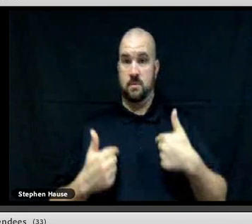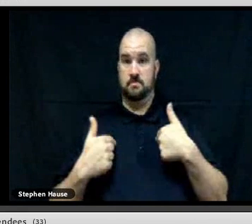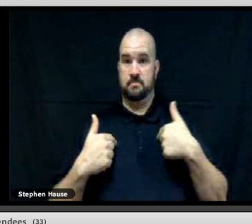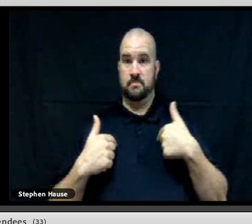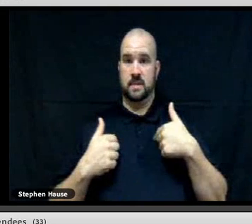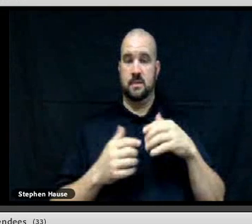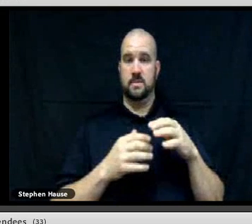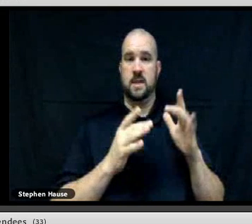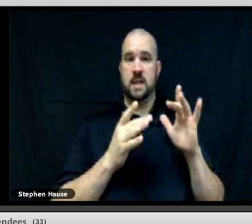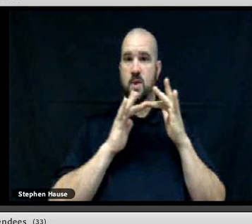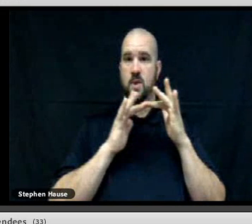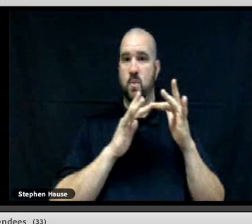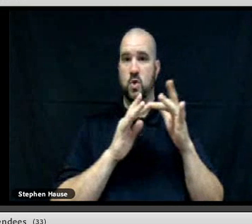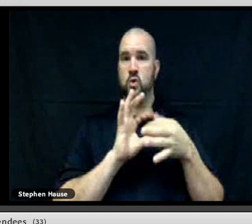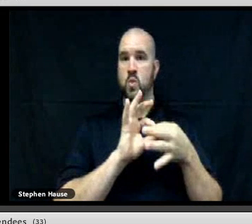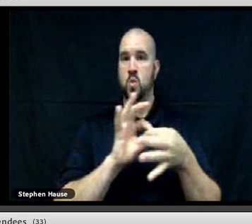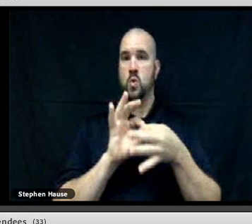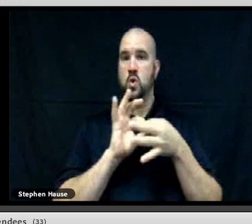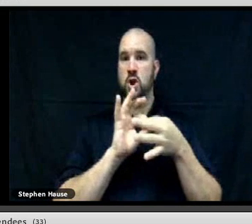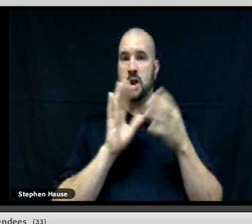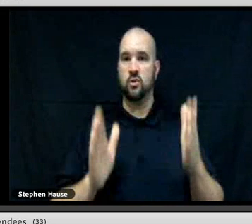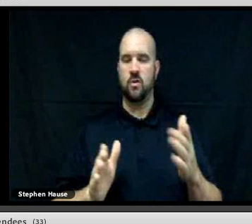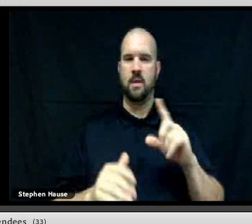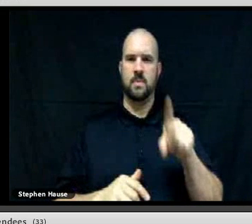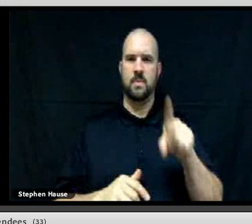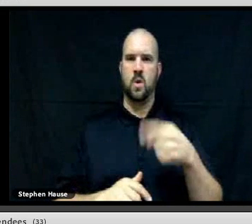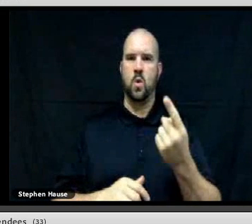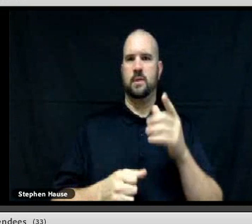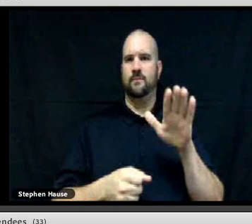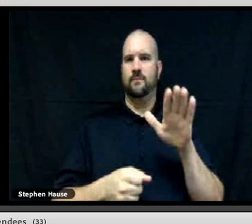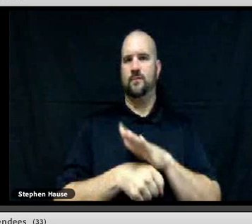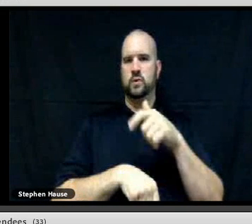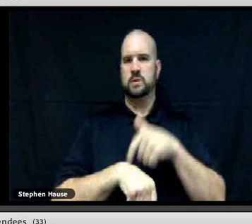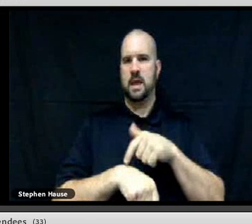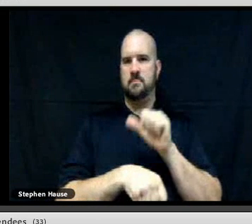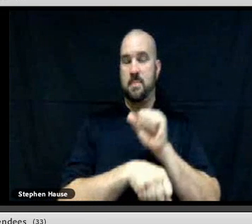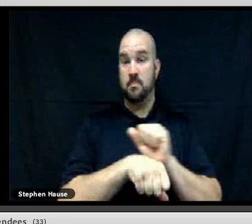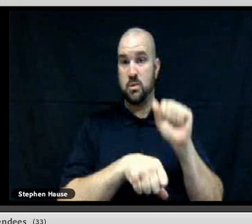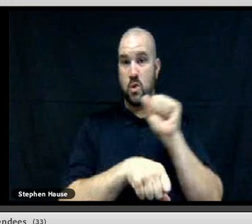I'm the only full-time employee dedicated to the, um, operation of the network.